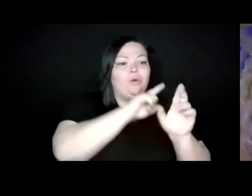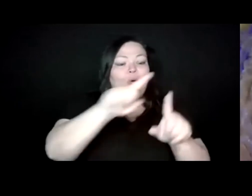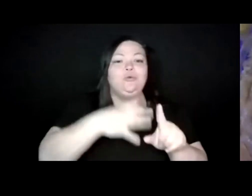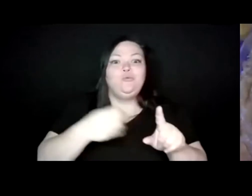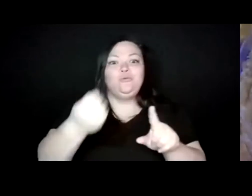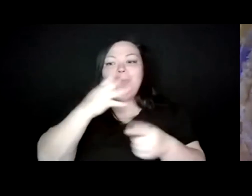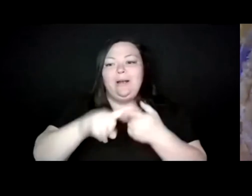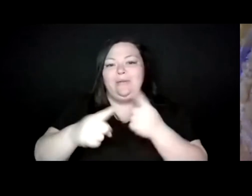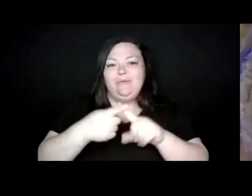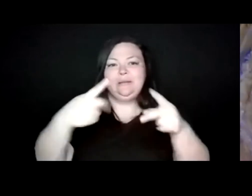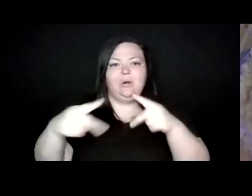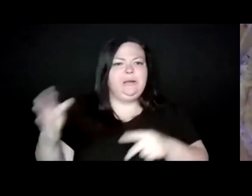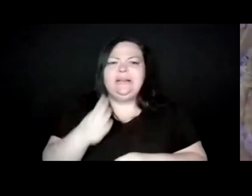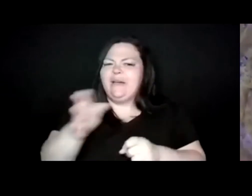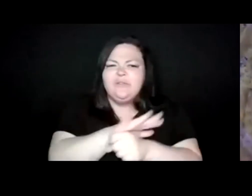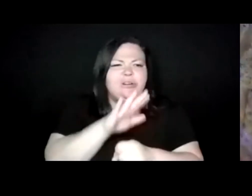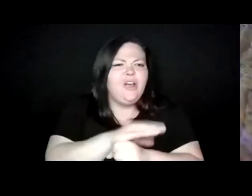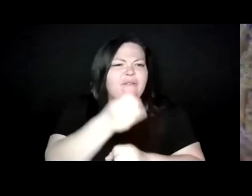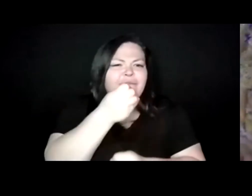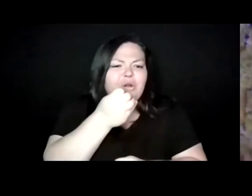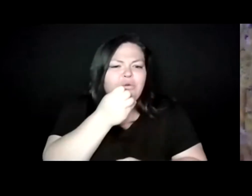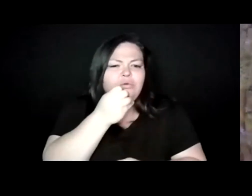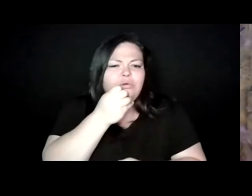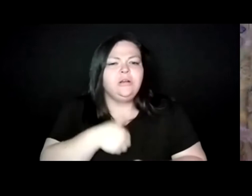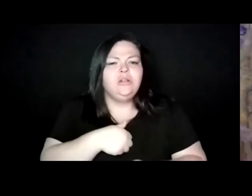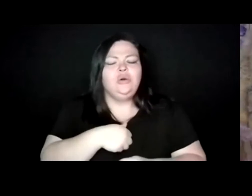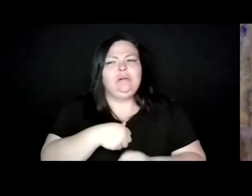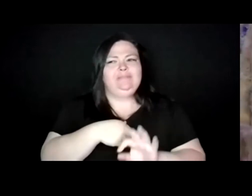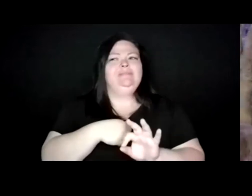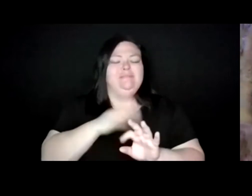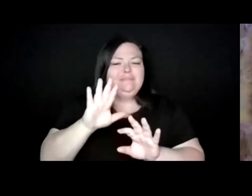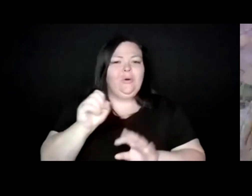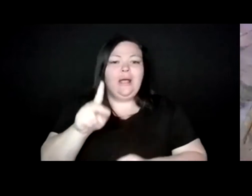never enough food. you take crudités as a personal affront. your eyes search for spoons